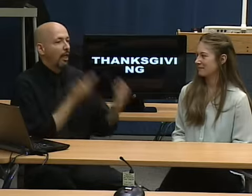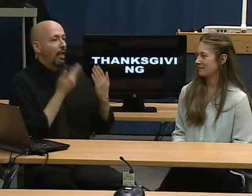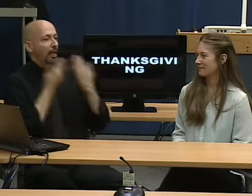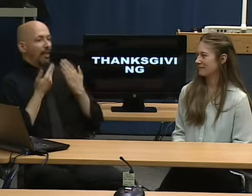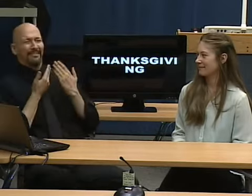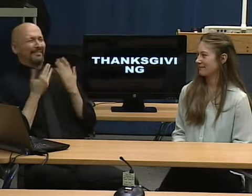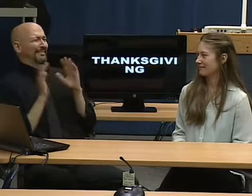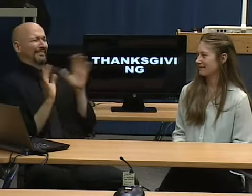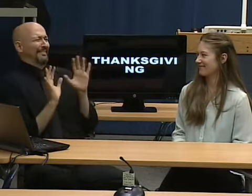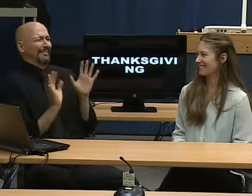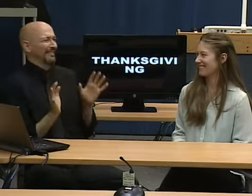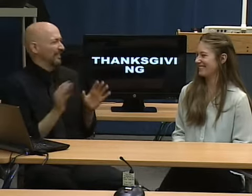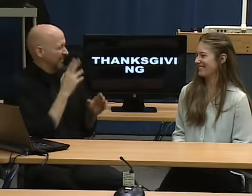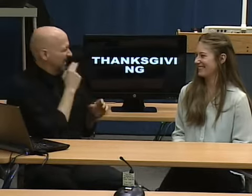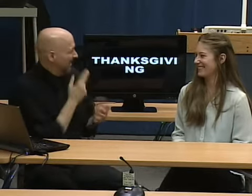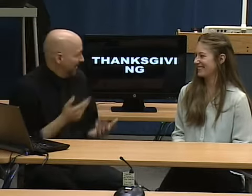you can't sign it toward your face. Don't do it. It's weird.